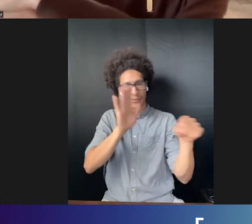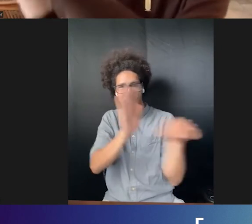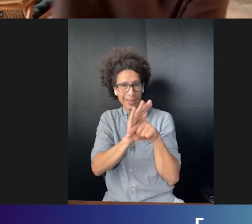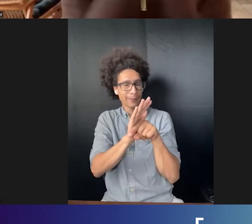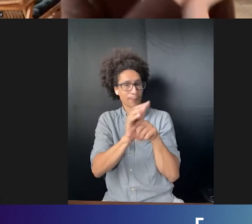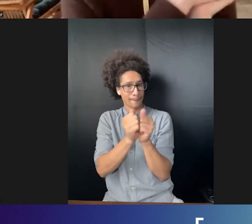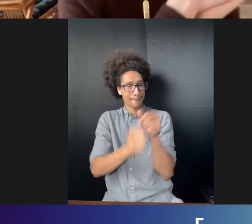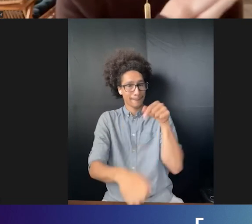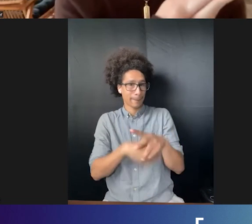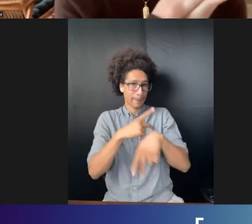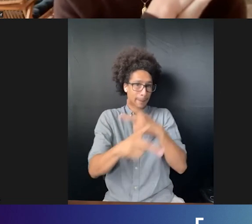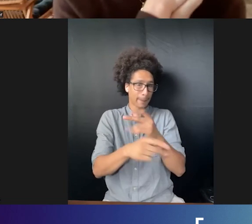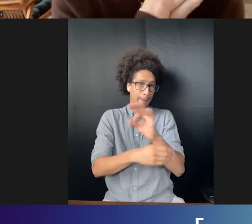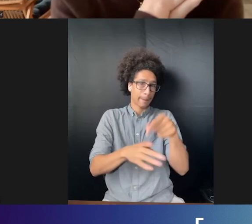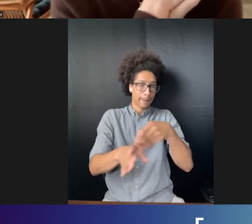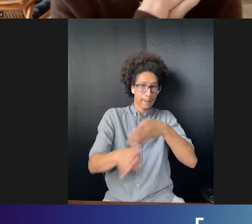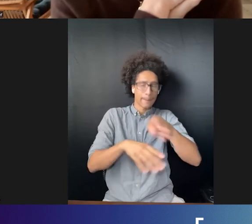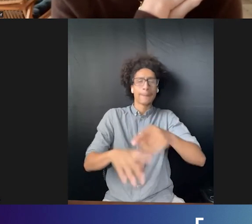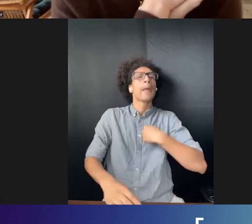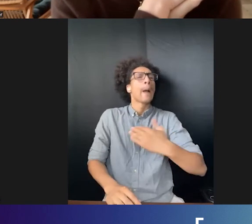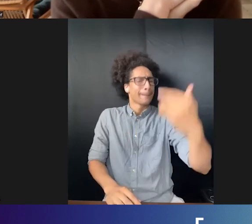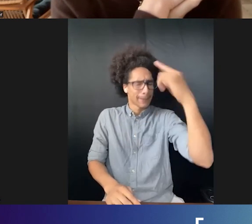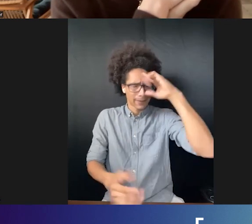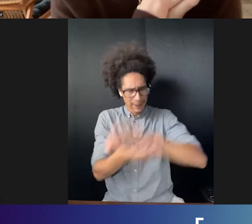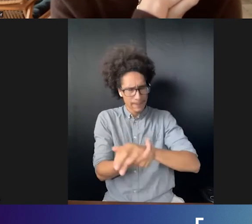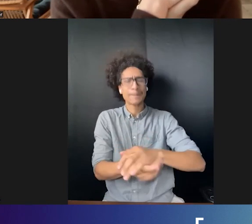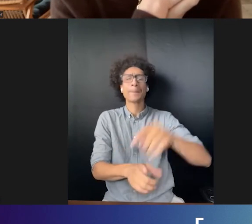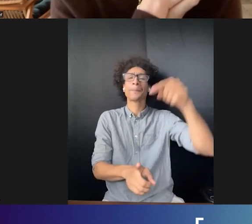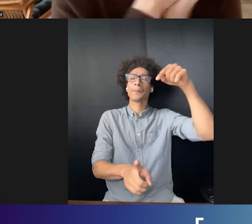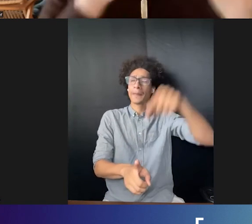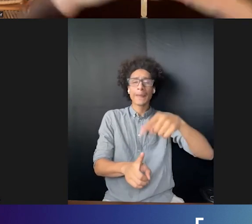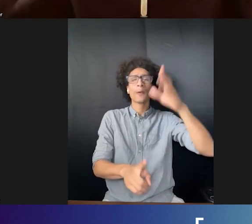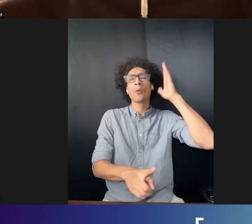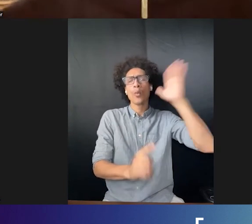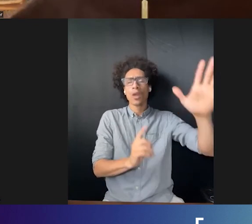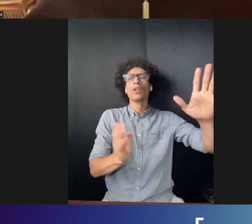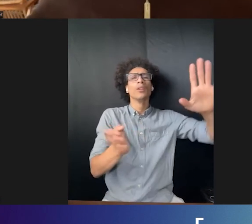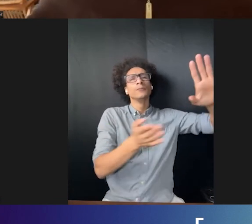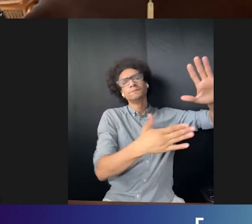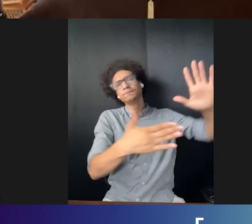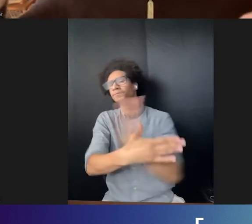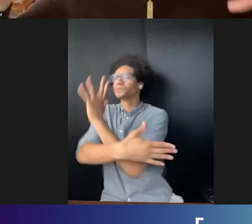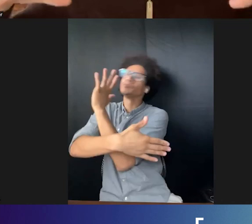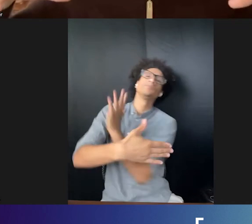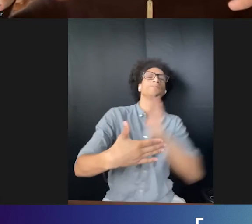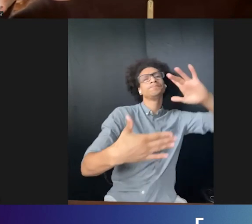can and will swing and correct themselves. And I think that, you know, I think that there's a bubble that we've been in with some of the,